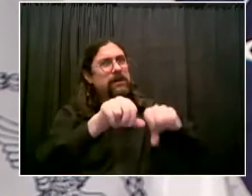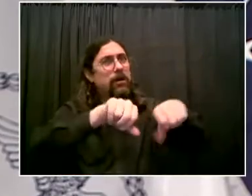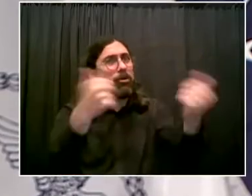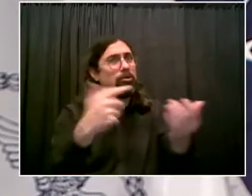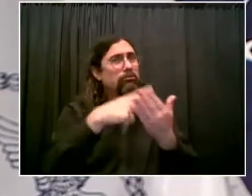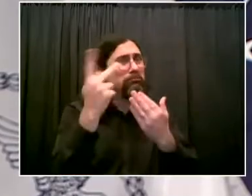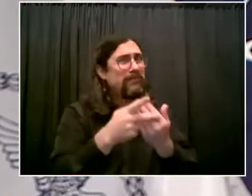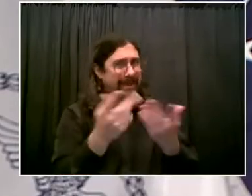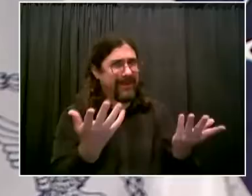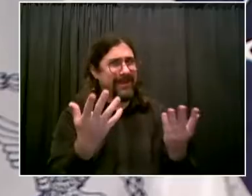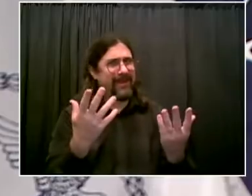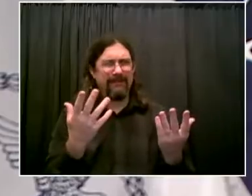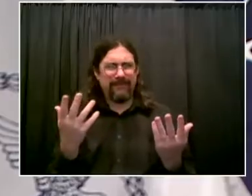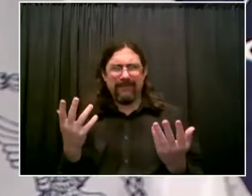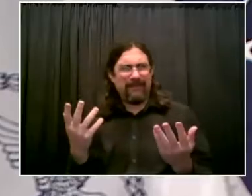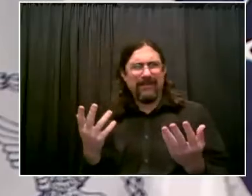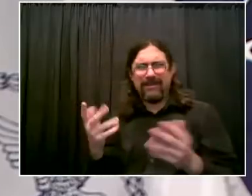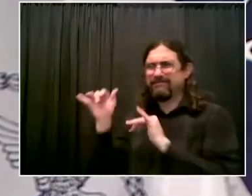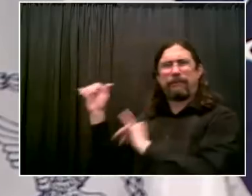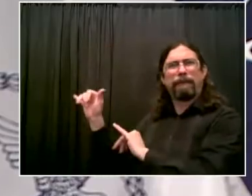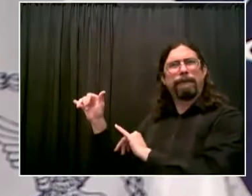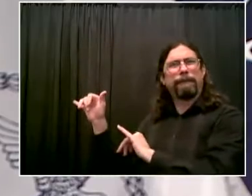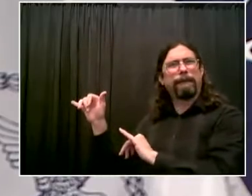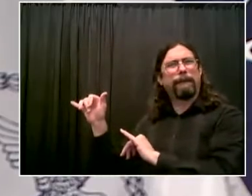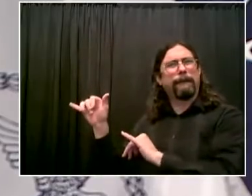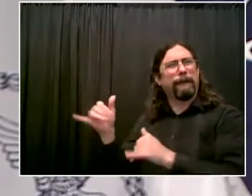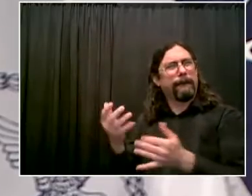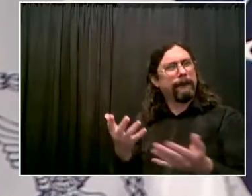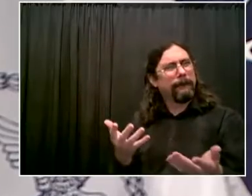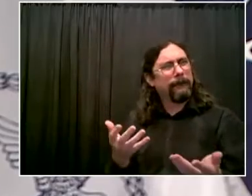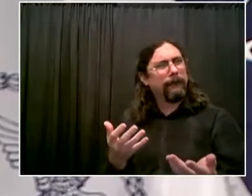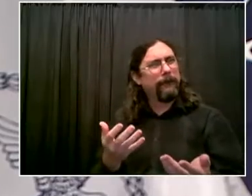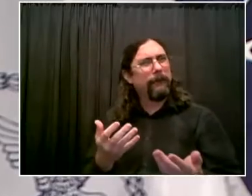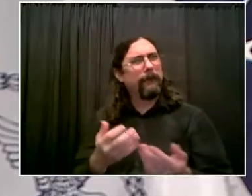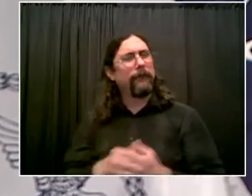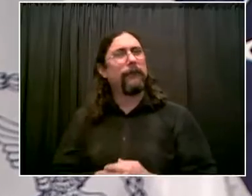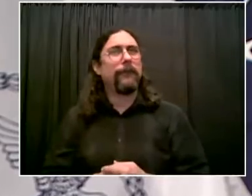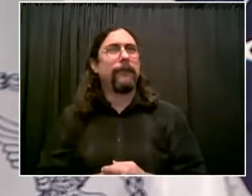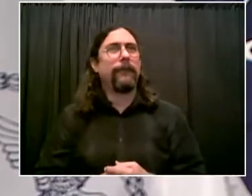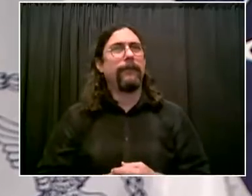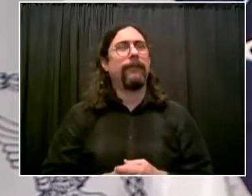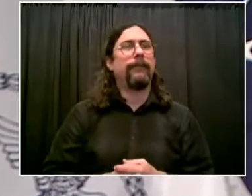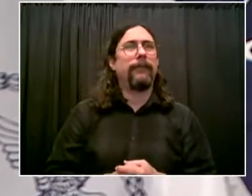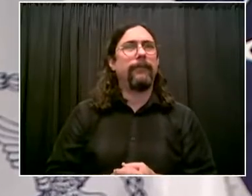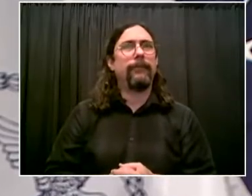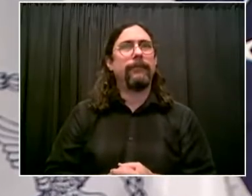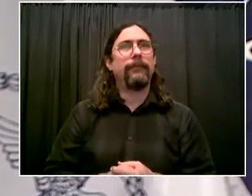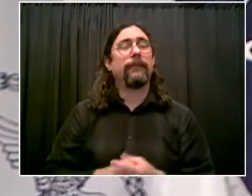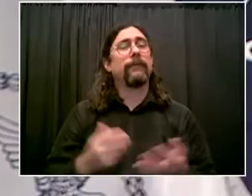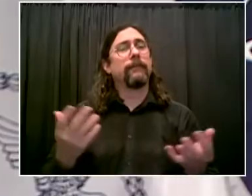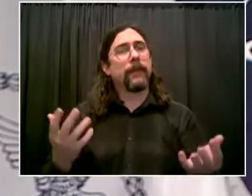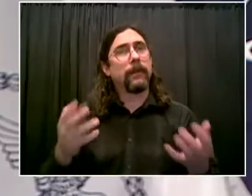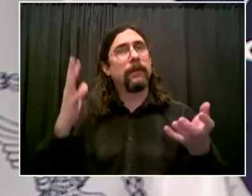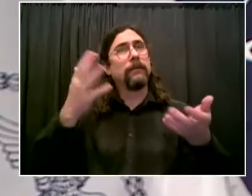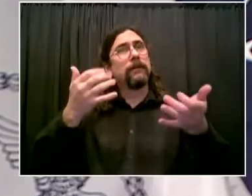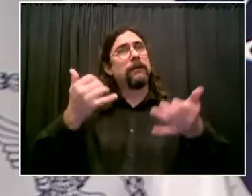STEVE, THIS IS AN IMPORTANT QUESTION. I THINK IF YOU OOLK T ATE H CHANGES THAT HAPPENED LAST